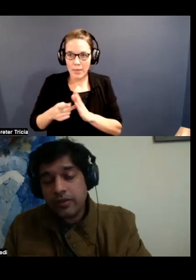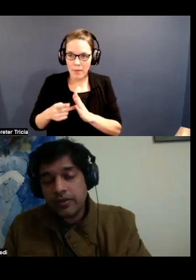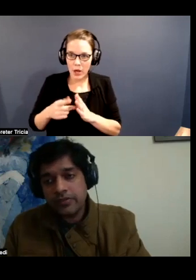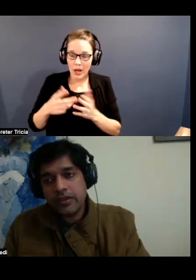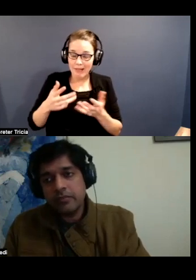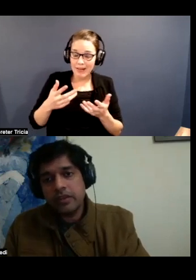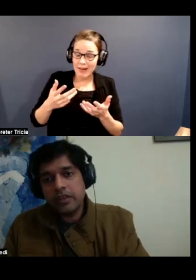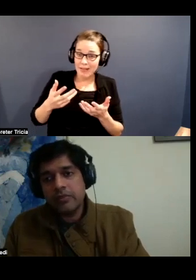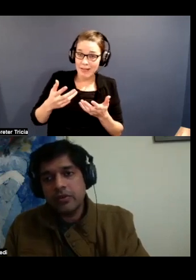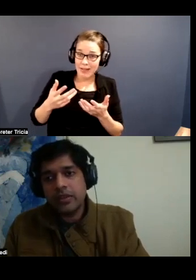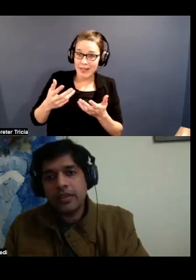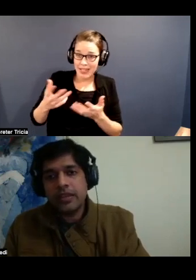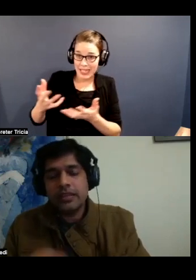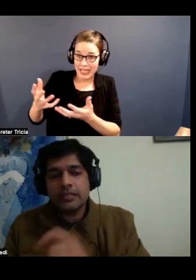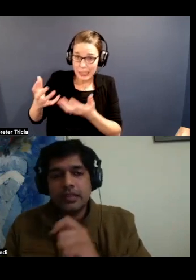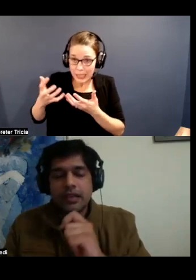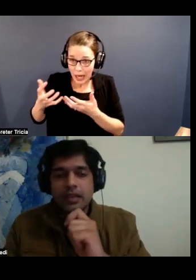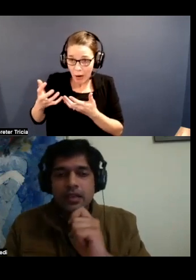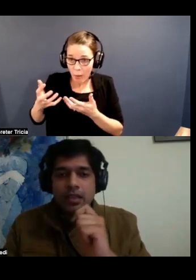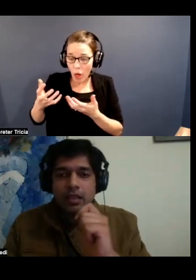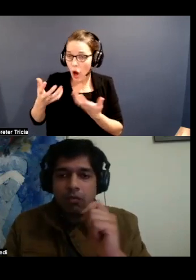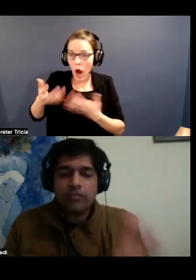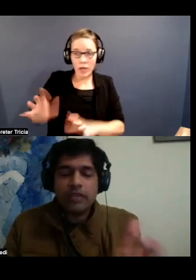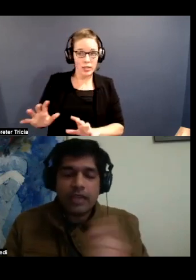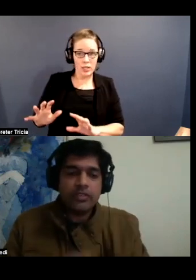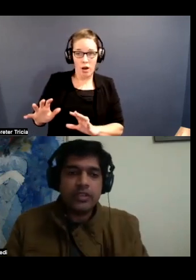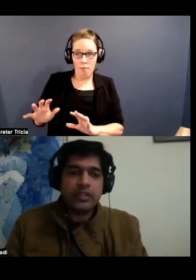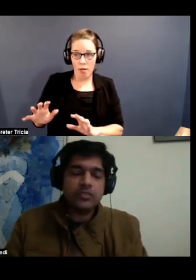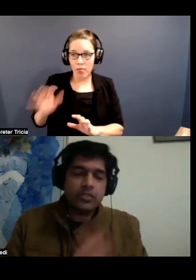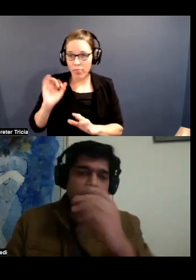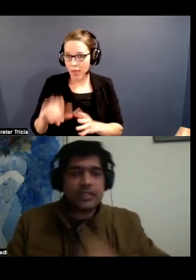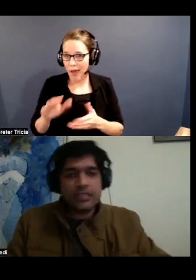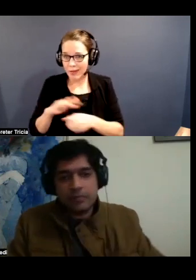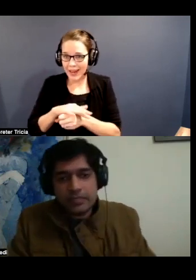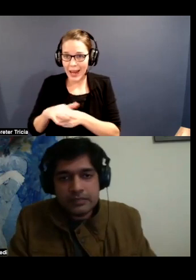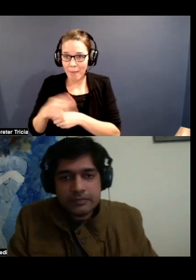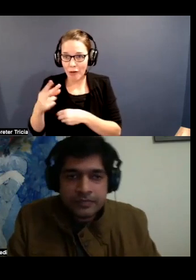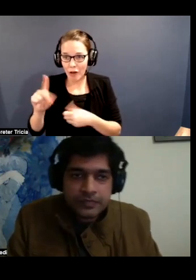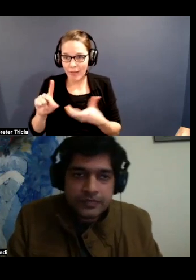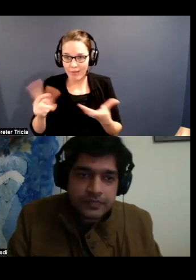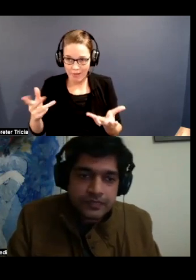neighborhood is what we have in the data. So the next slide, please.